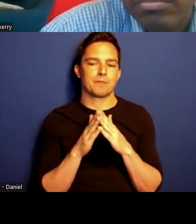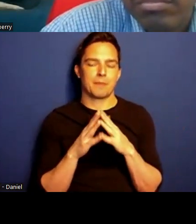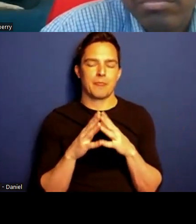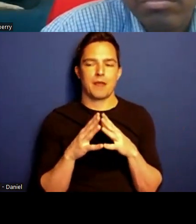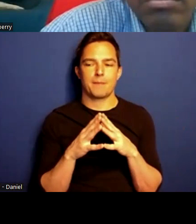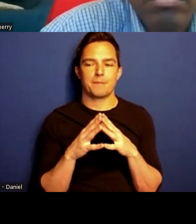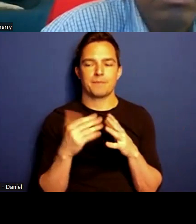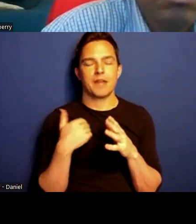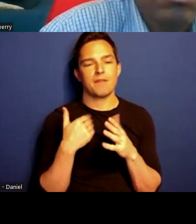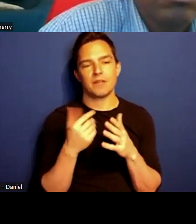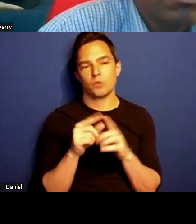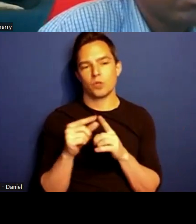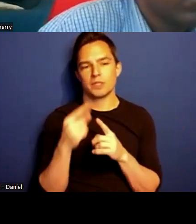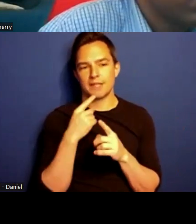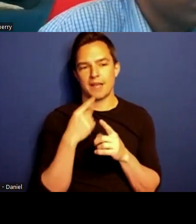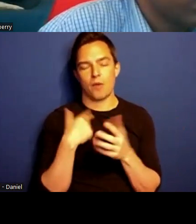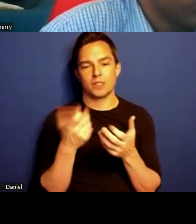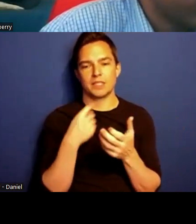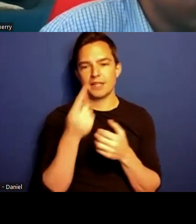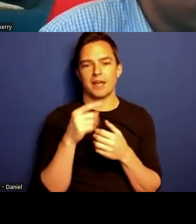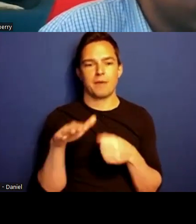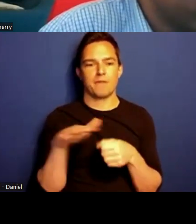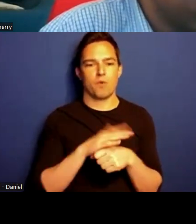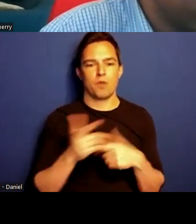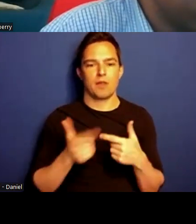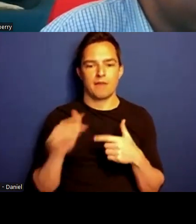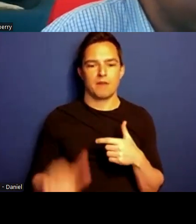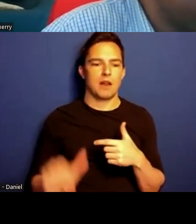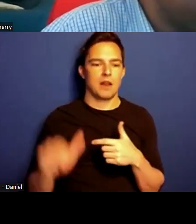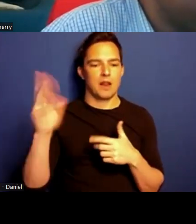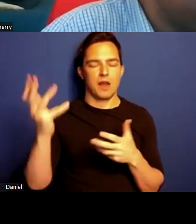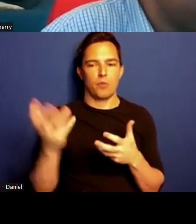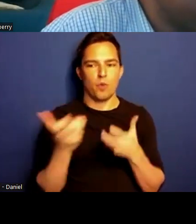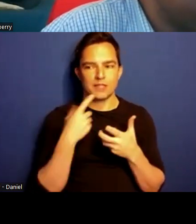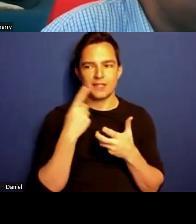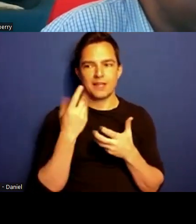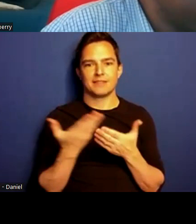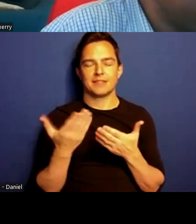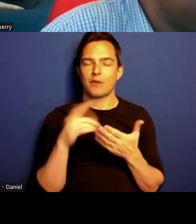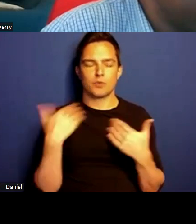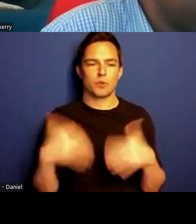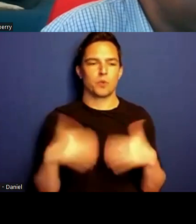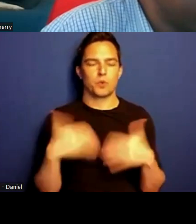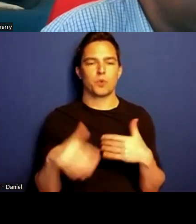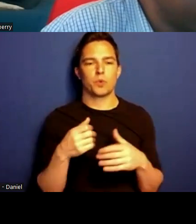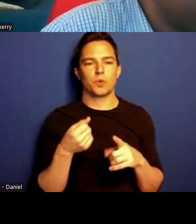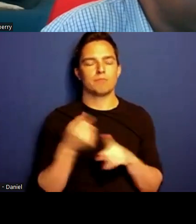I've been wanting to say all my life up to that point. That was really tremendous, and I just hope